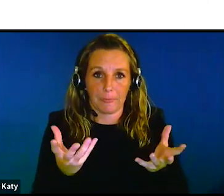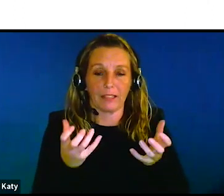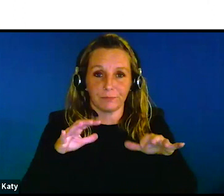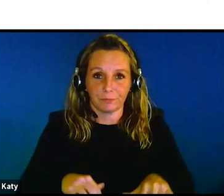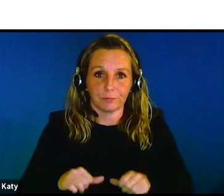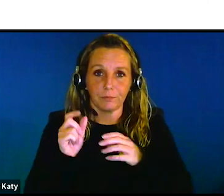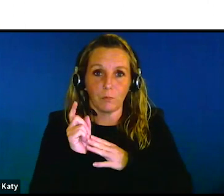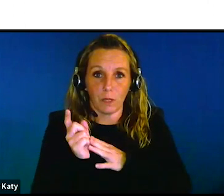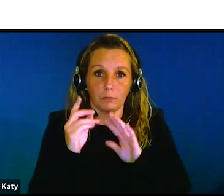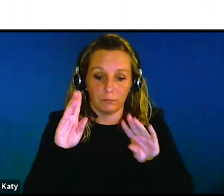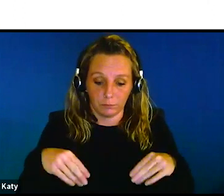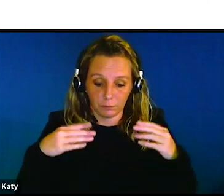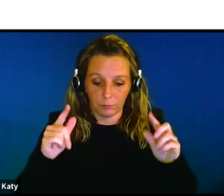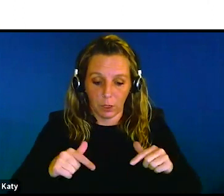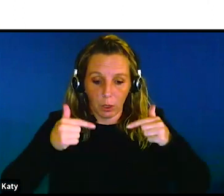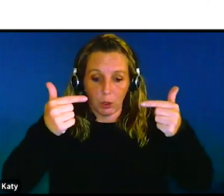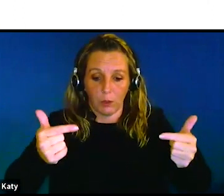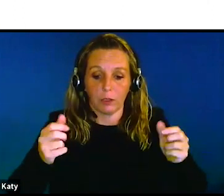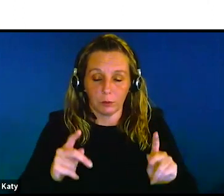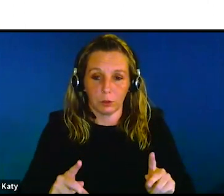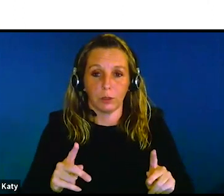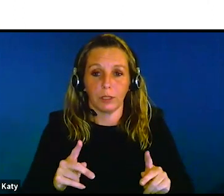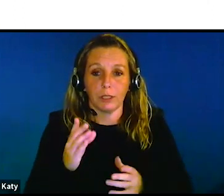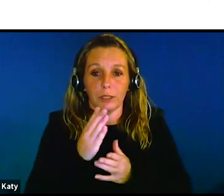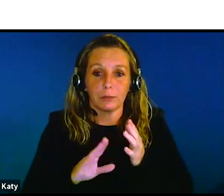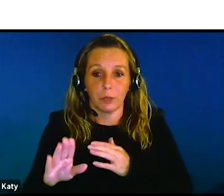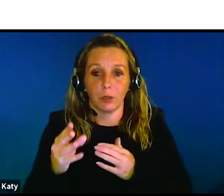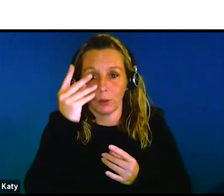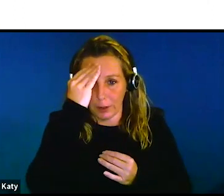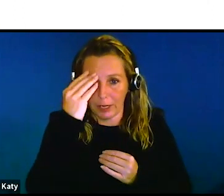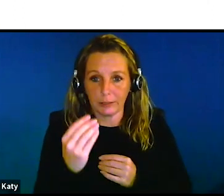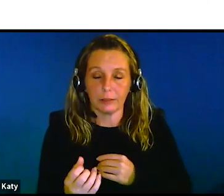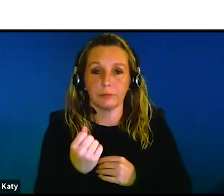all an opportunity to send some of your thoughts our way.